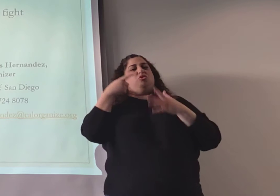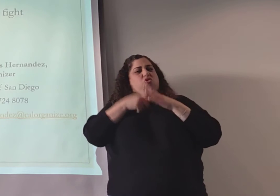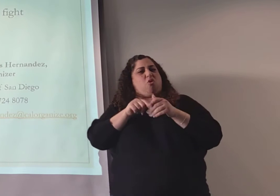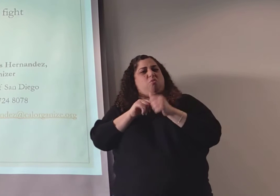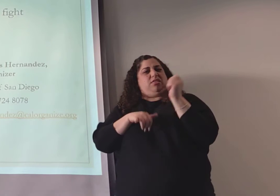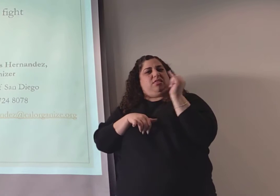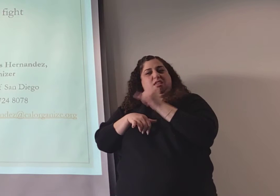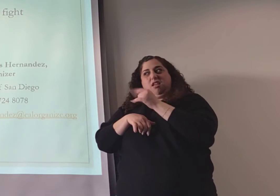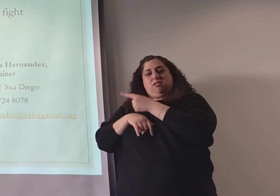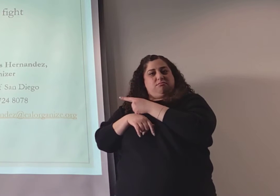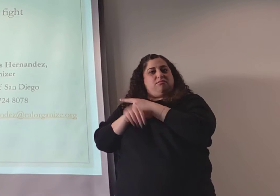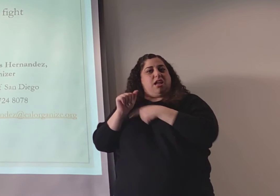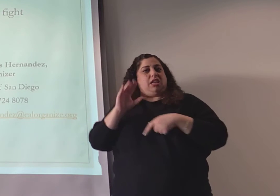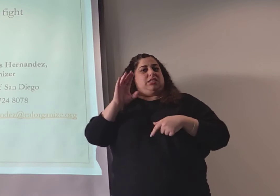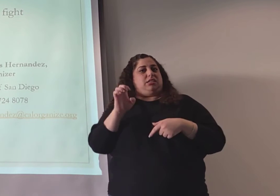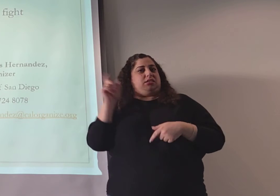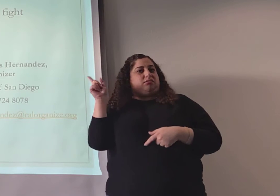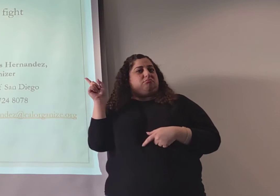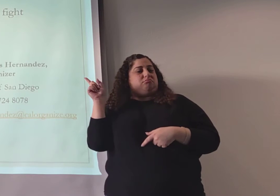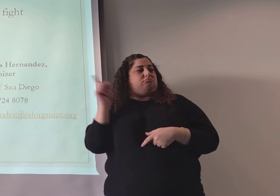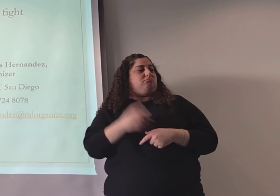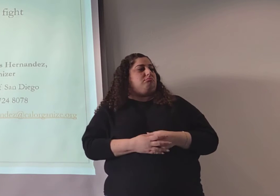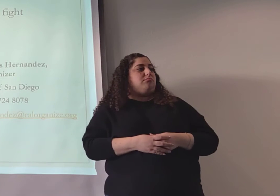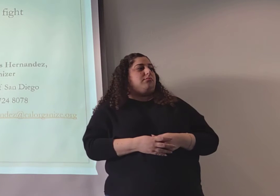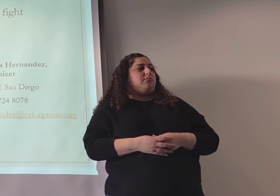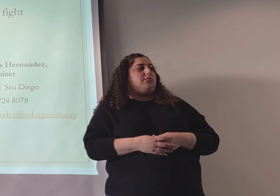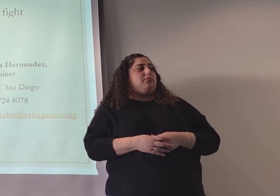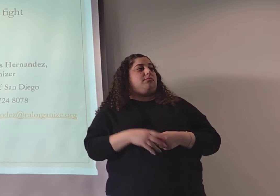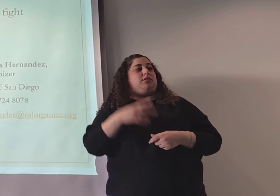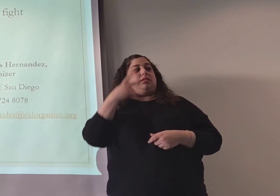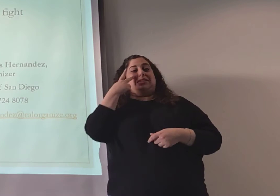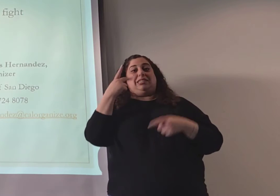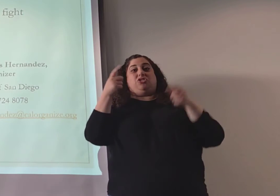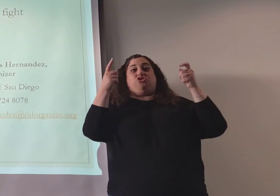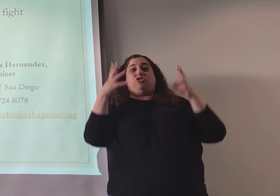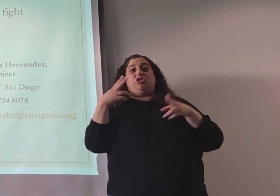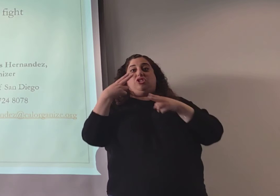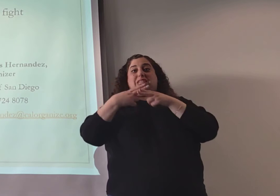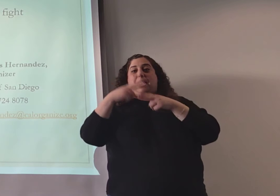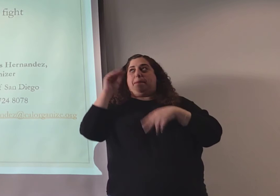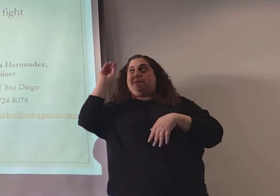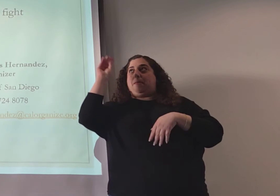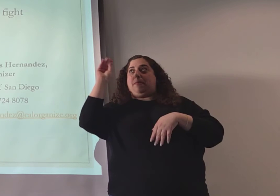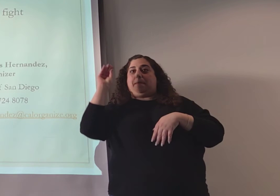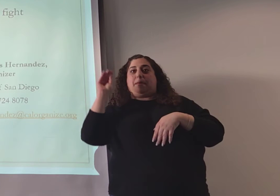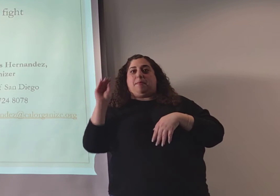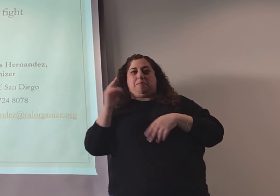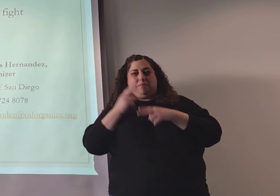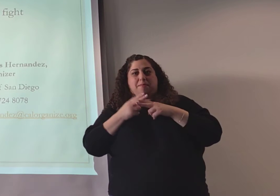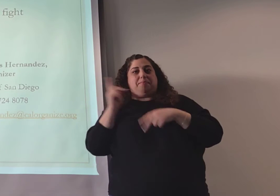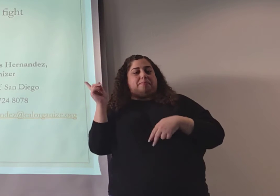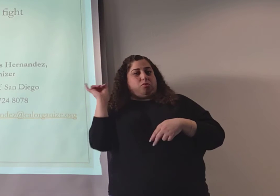These are the directors, both the city of San Diego and the county.